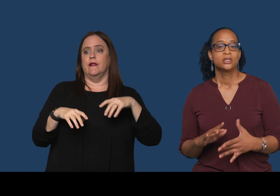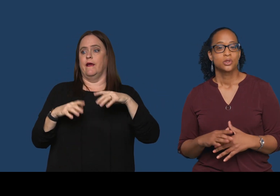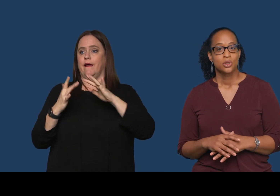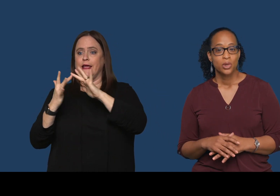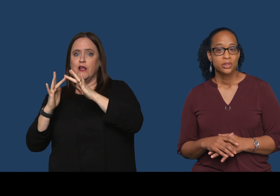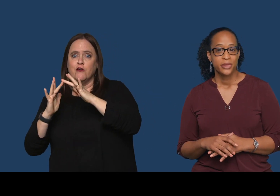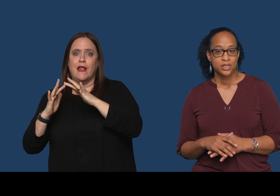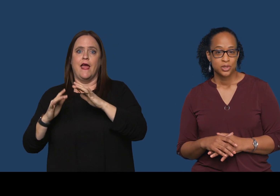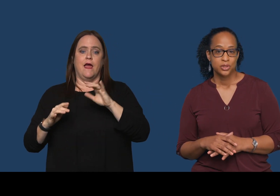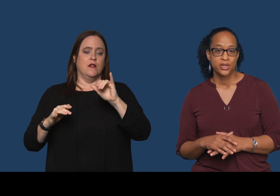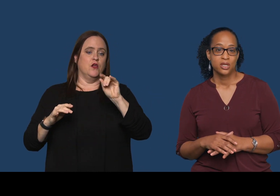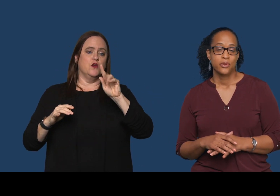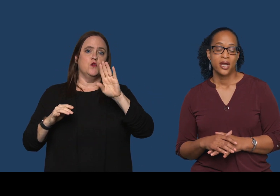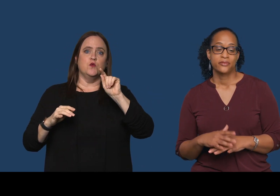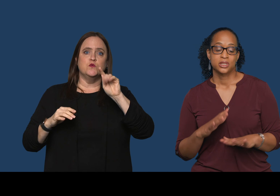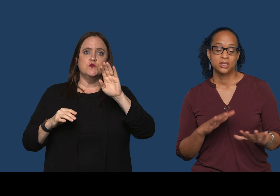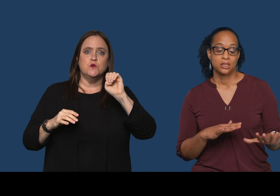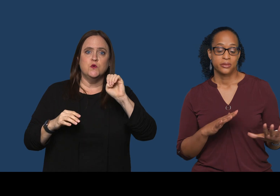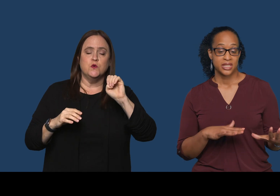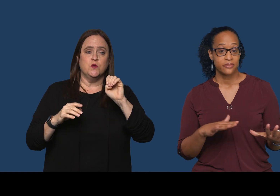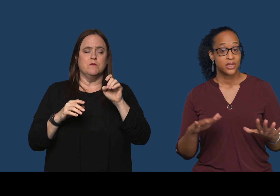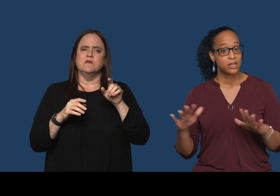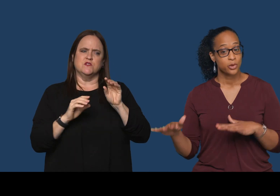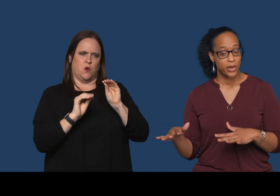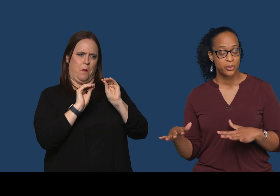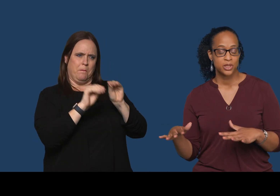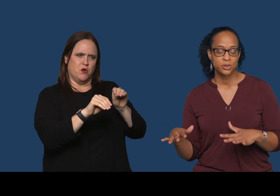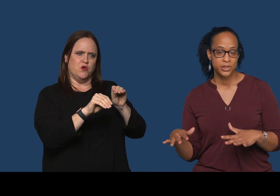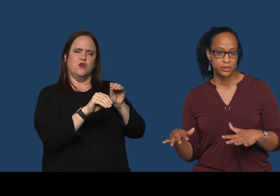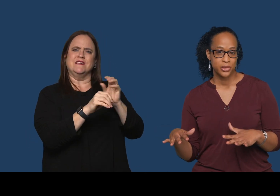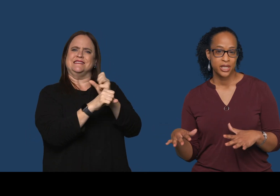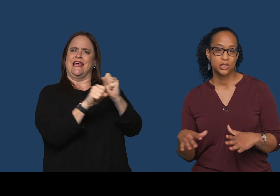So you want to make sure that you have the safety parameters put in place.